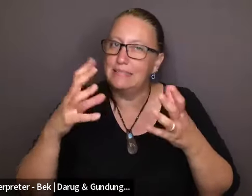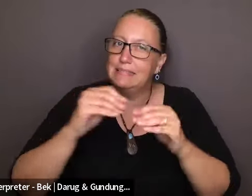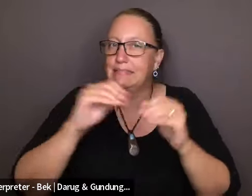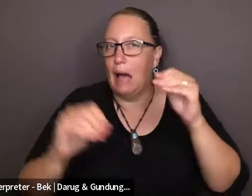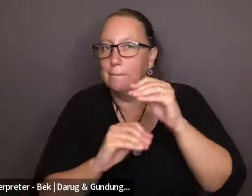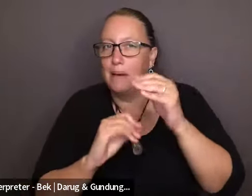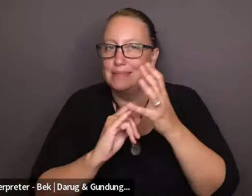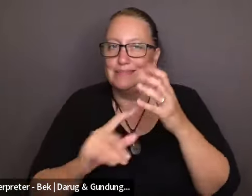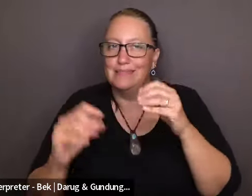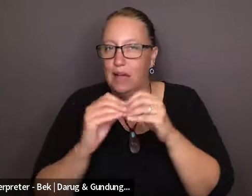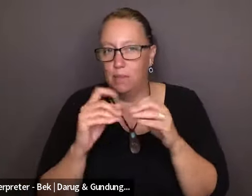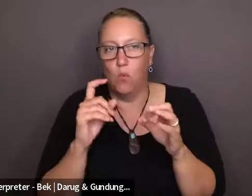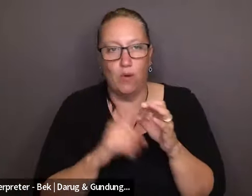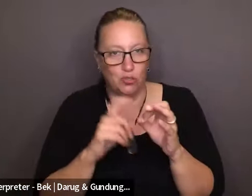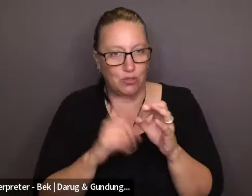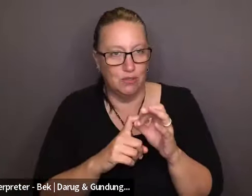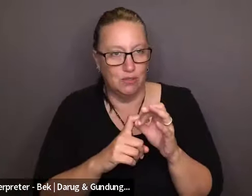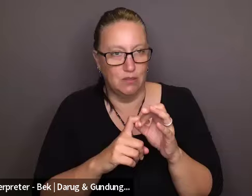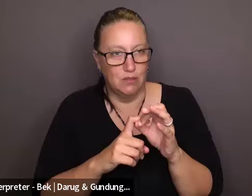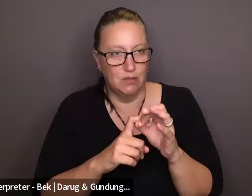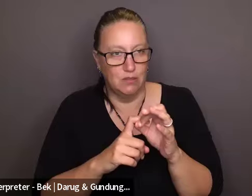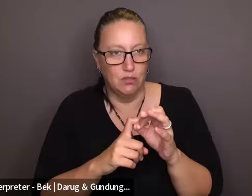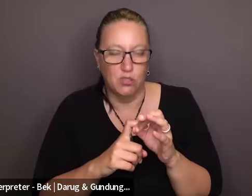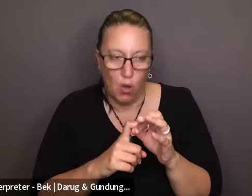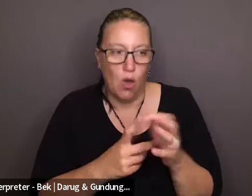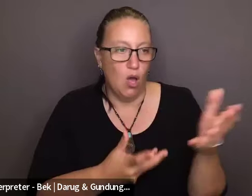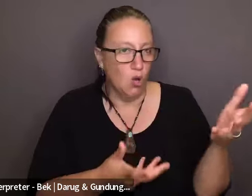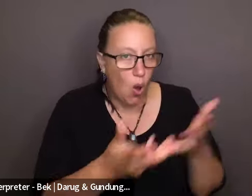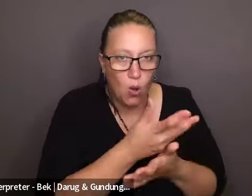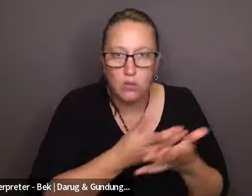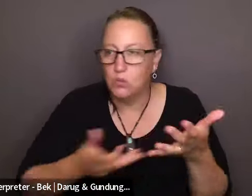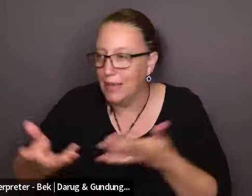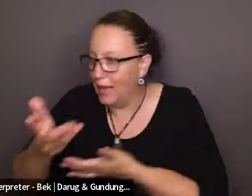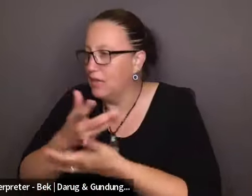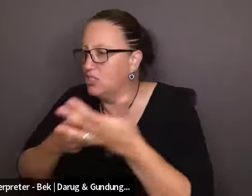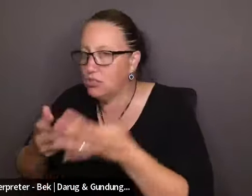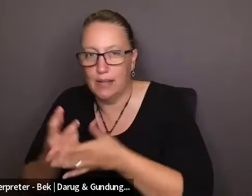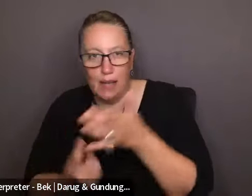agenda document that you can access from our website